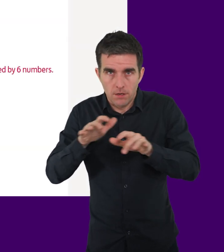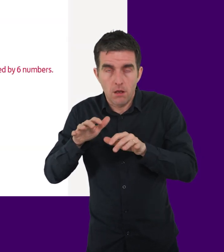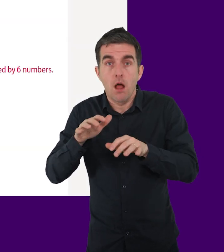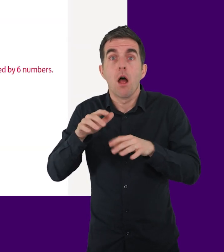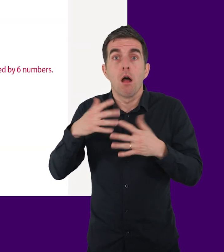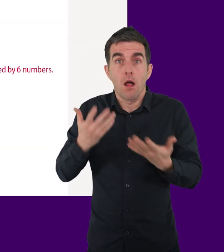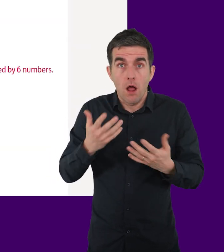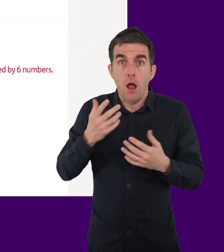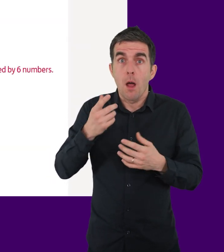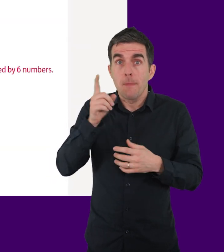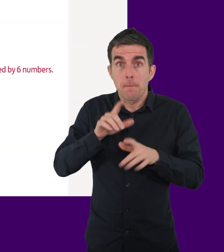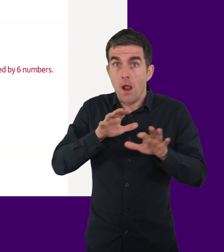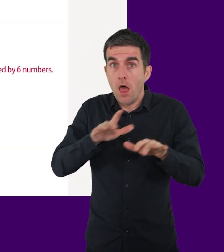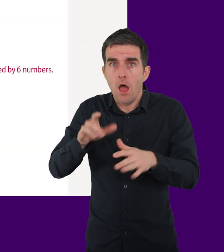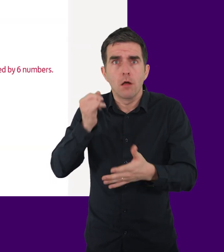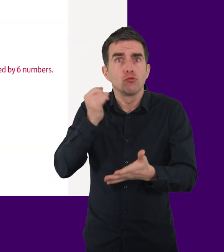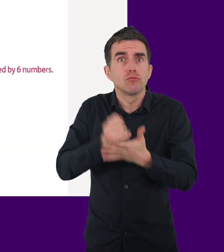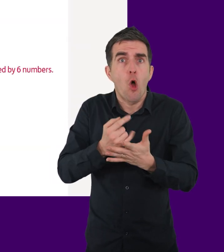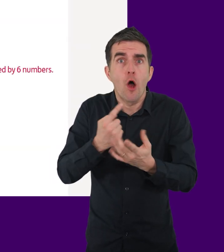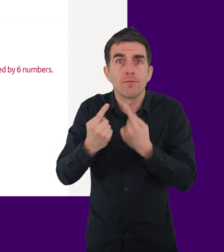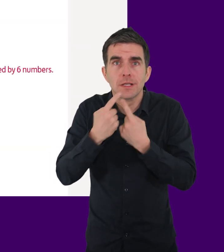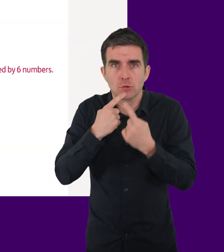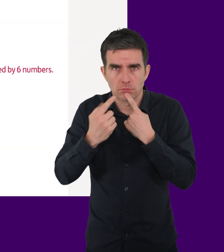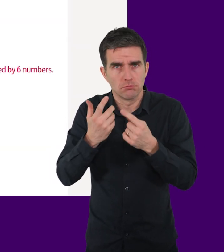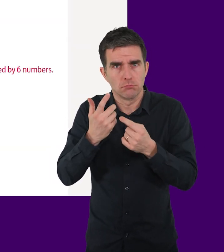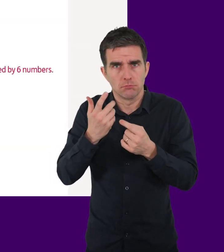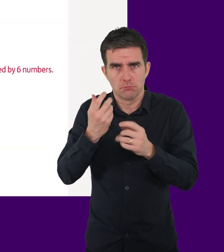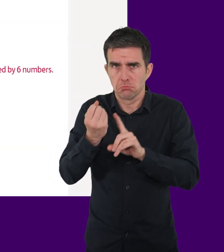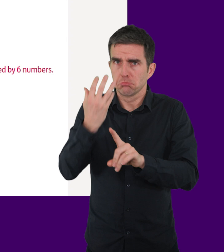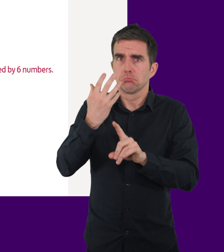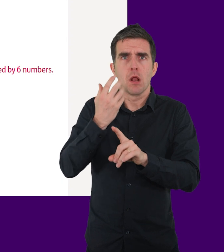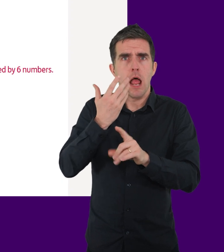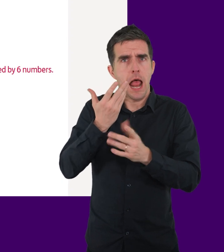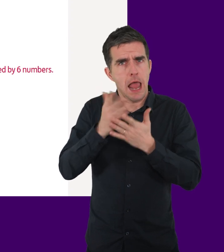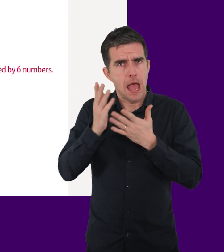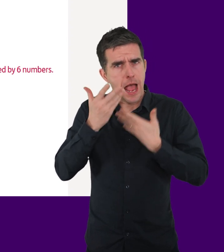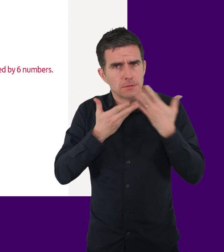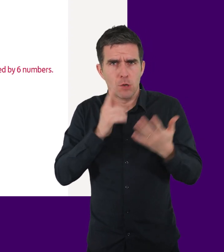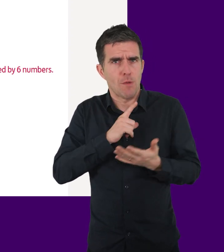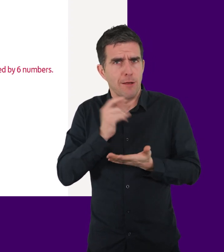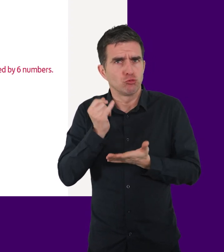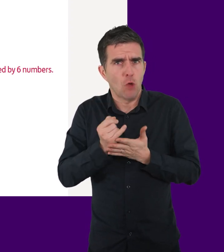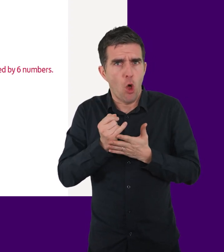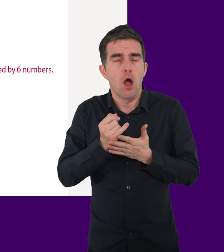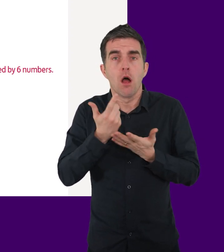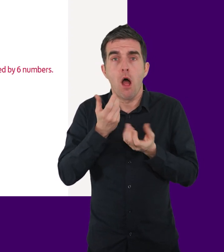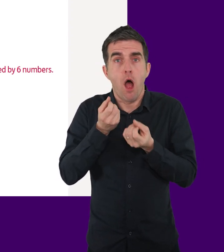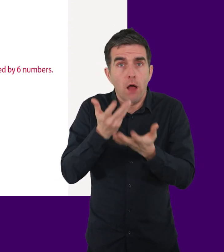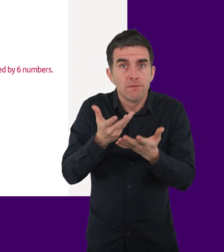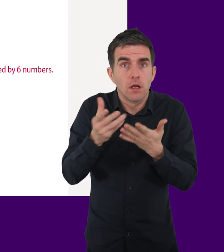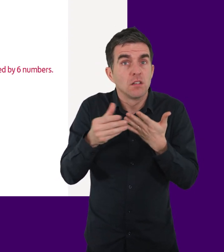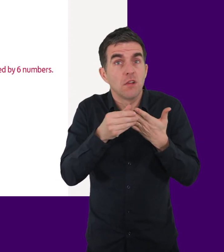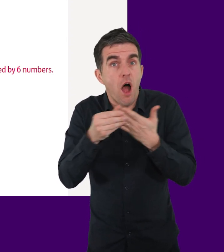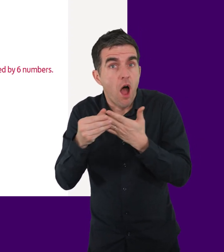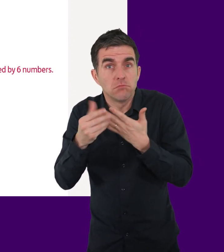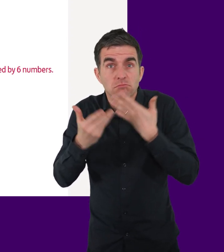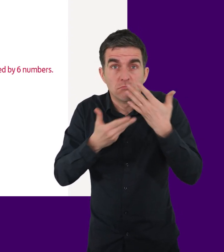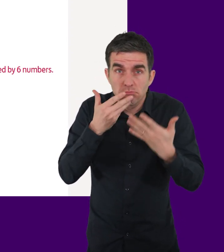Finally, if people enter incorrect information, explain the error clearly and simply, and offer guidance on how to fix it.